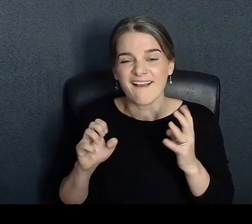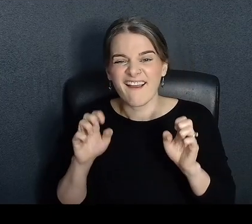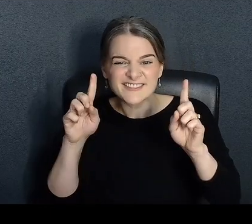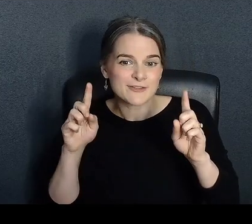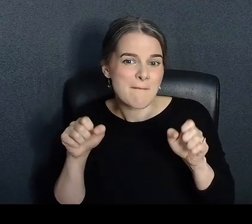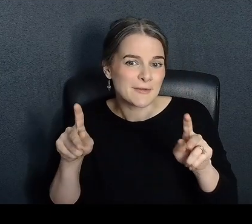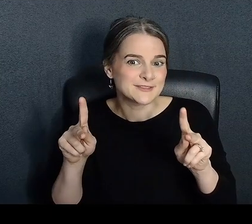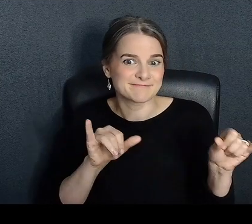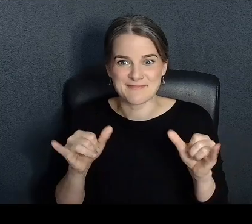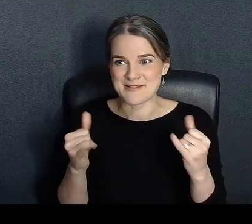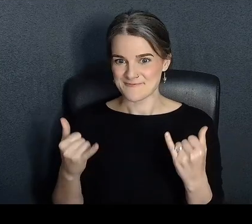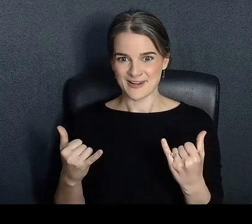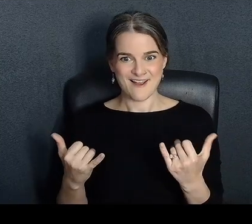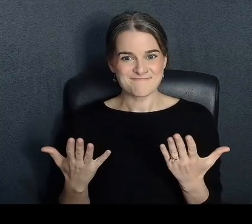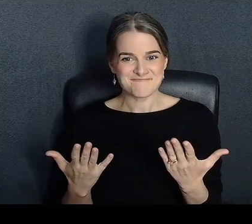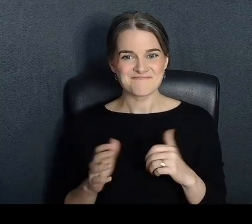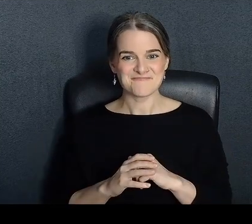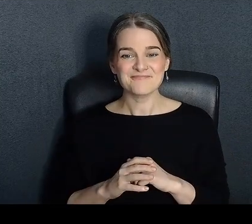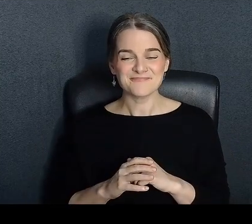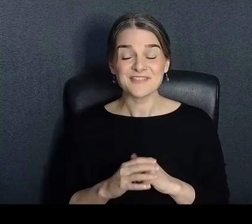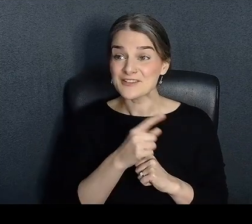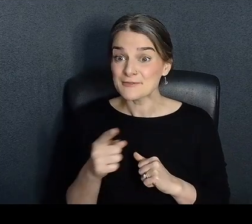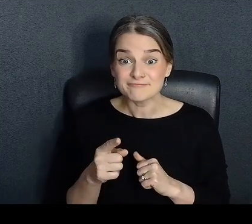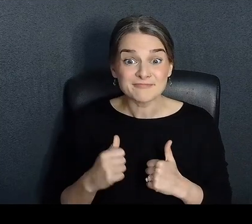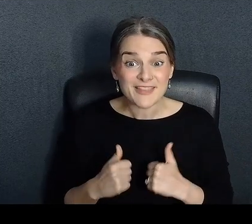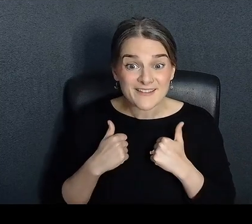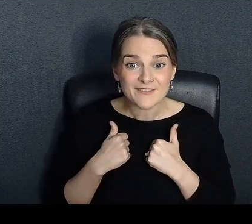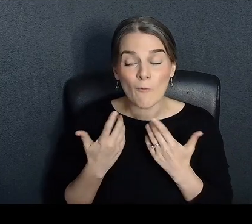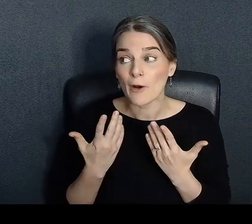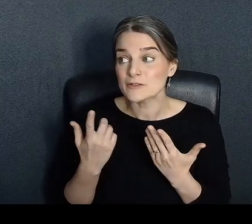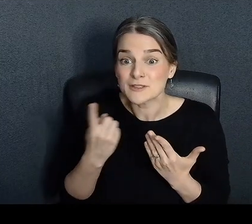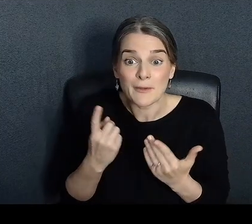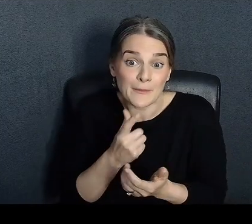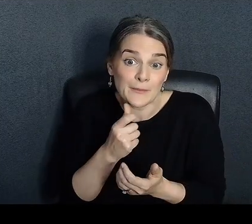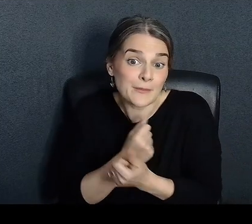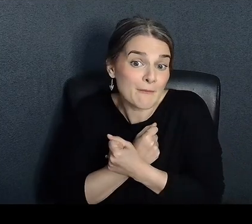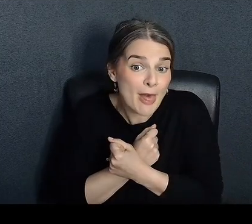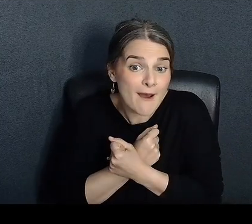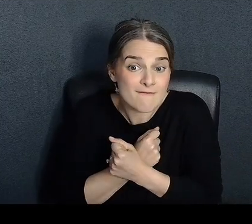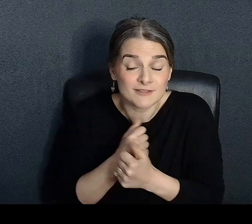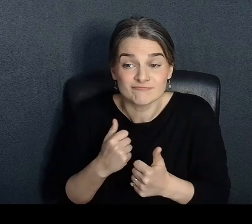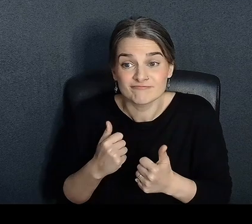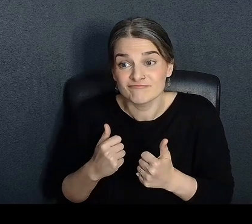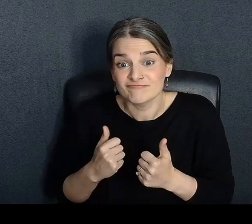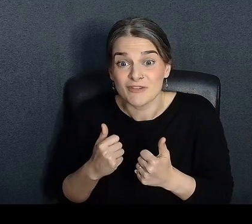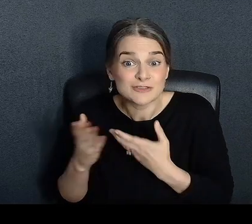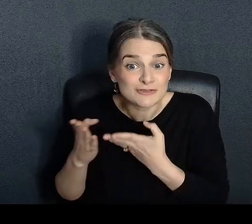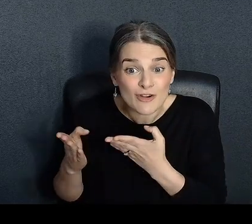So if you live, or if someone who you love lives outside of Pennsylvania, then you'll